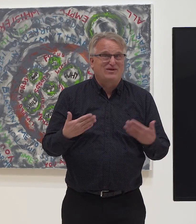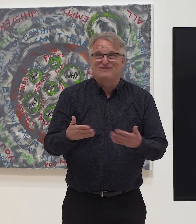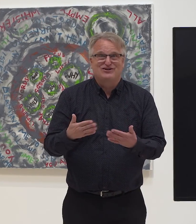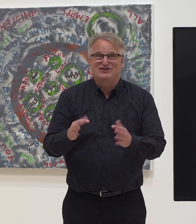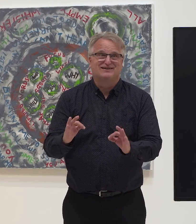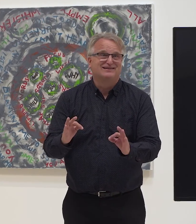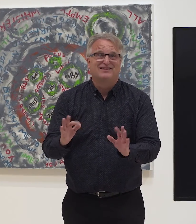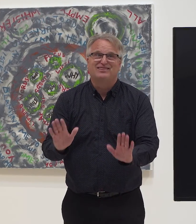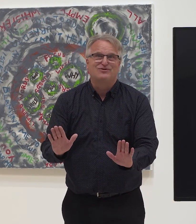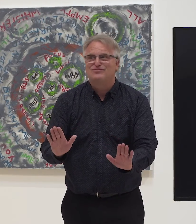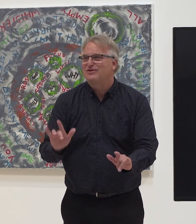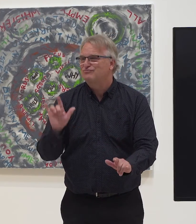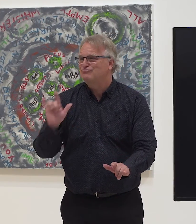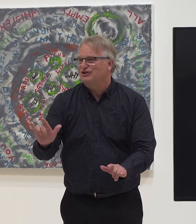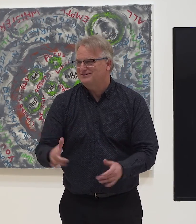Many students are very forgiving.